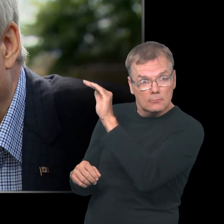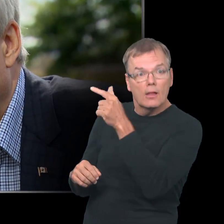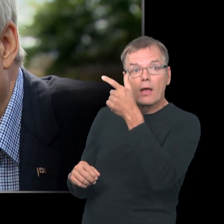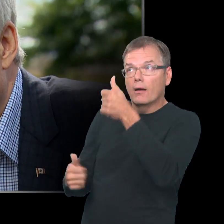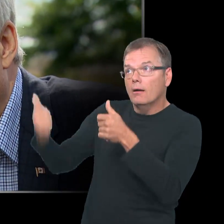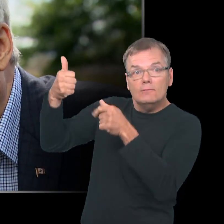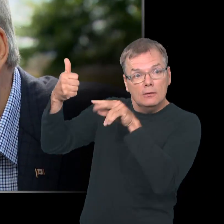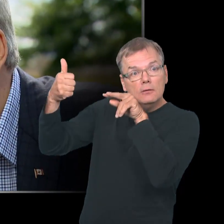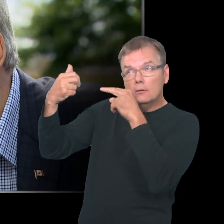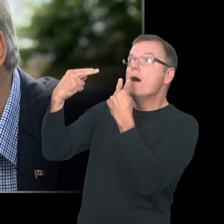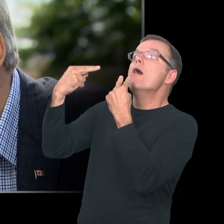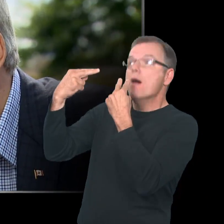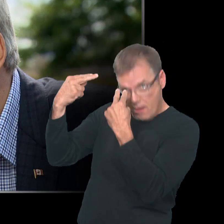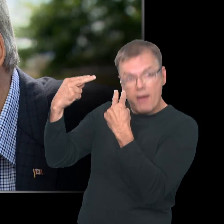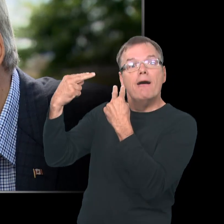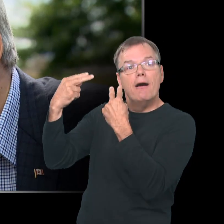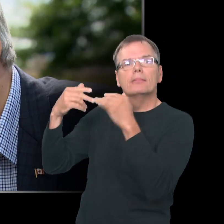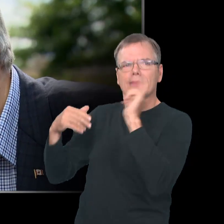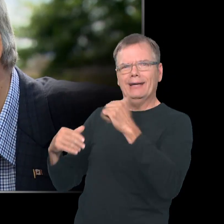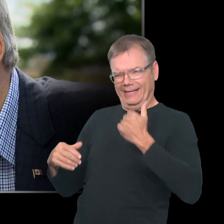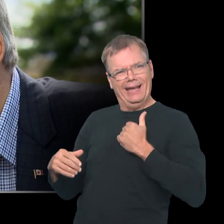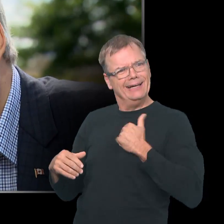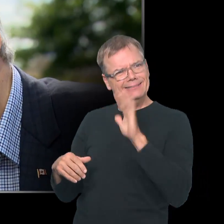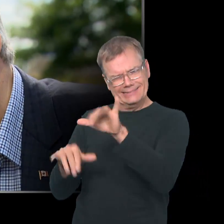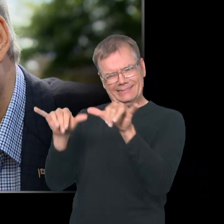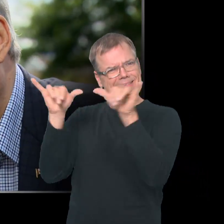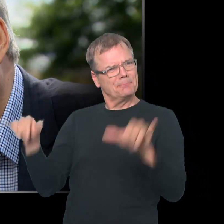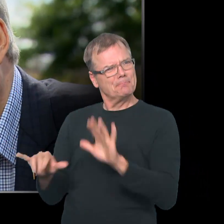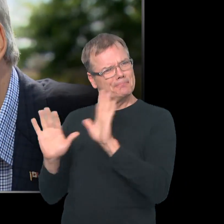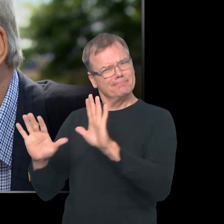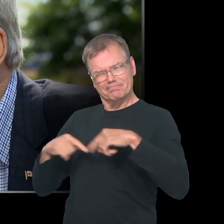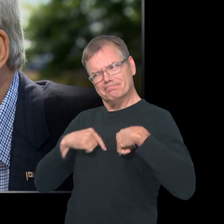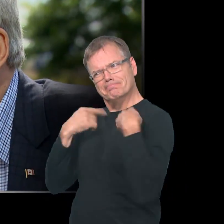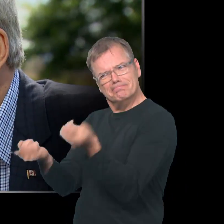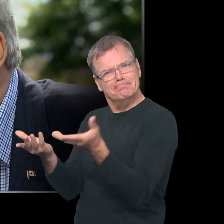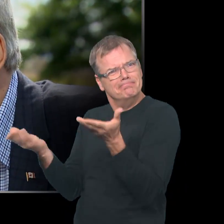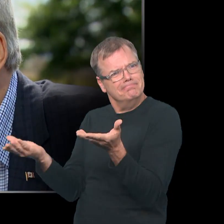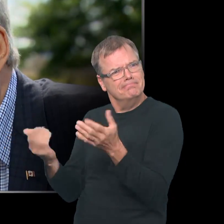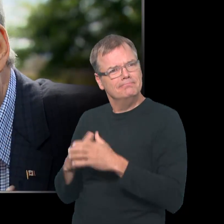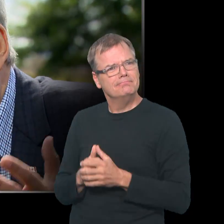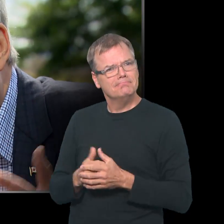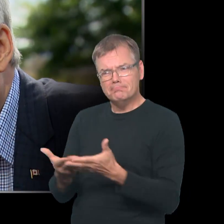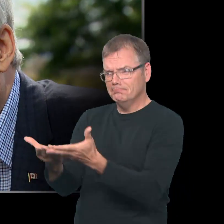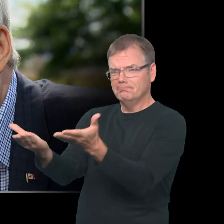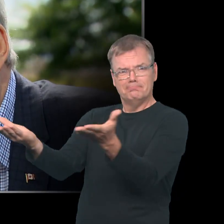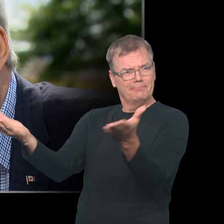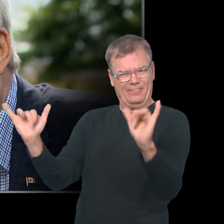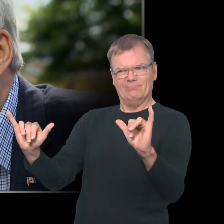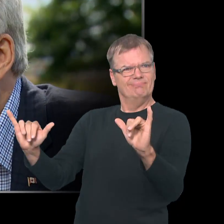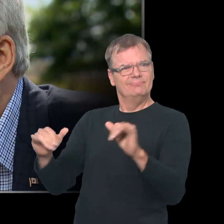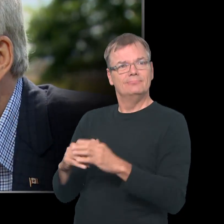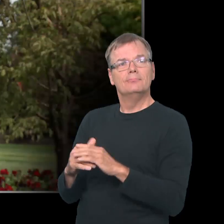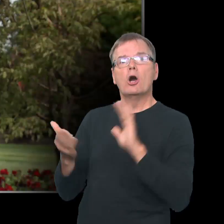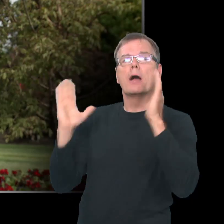No, I think you have to have the most seats in Parliament to go to the Governor General, and that's... You know, in this country, in our system,